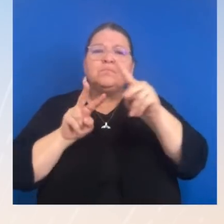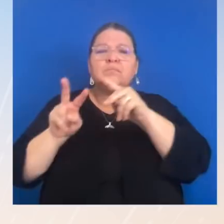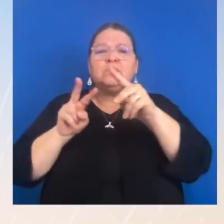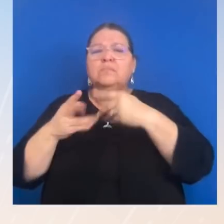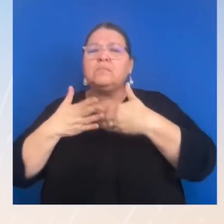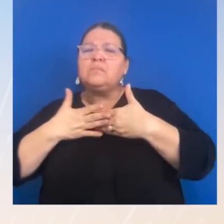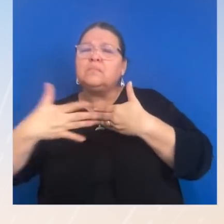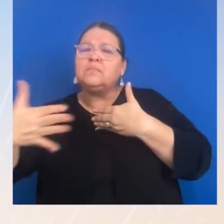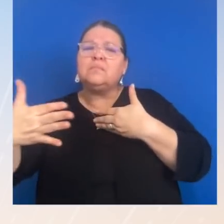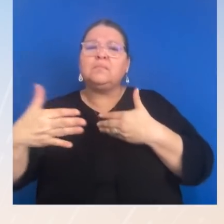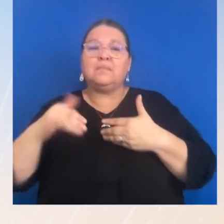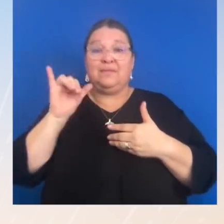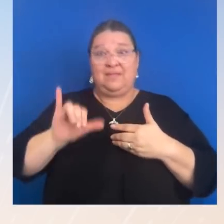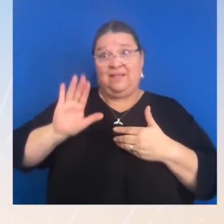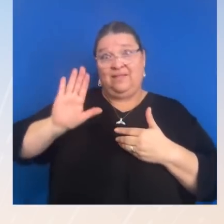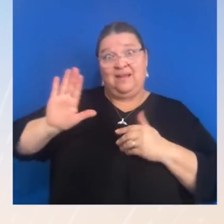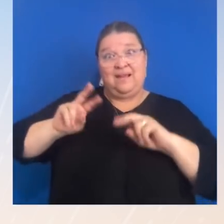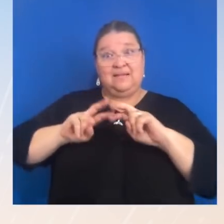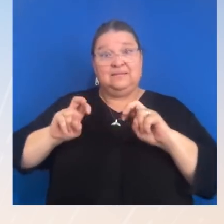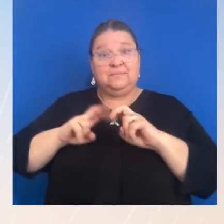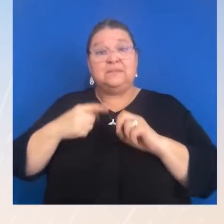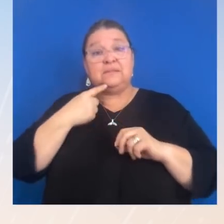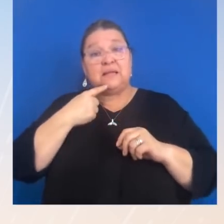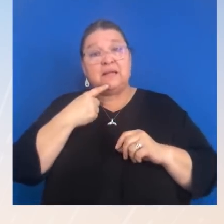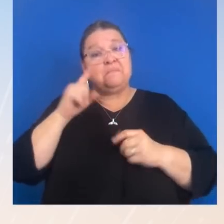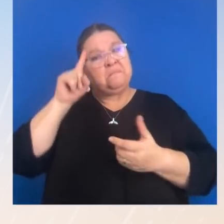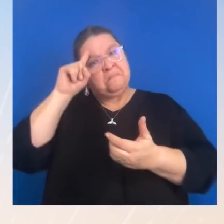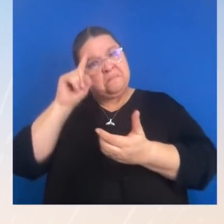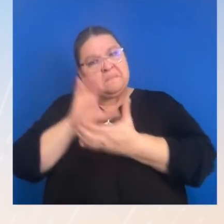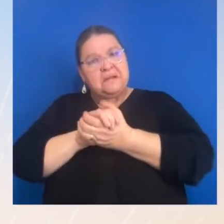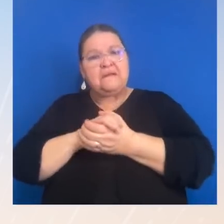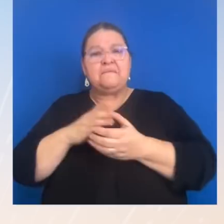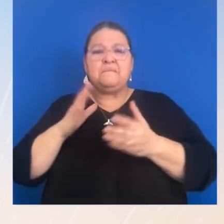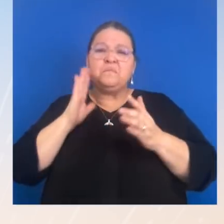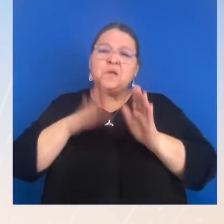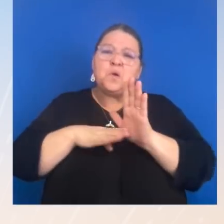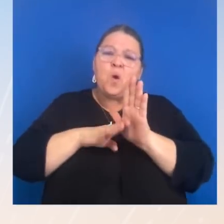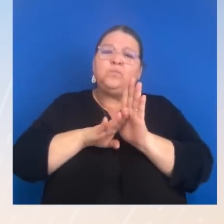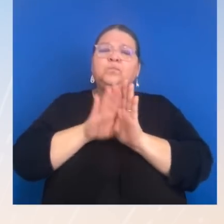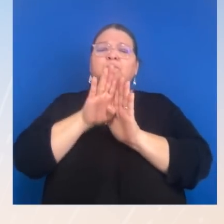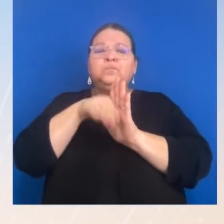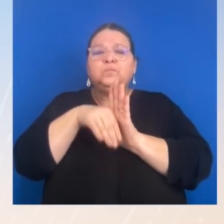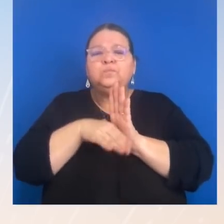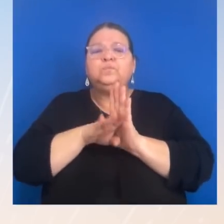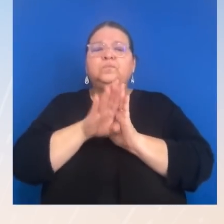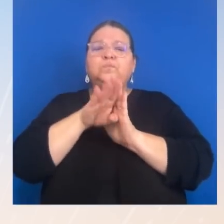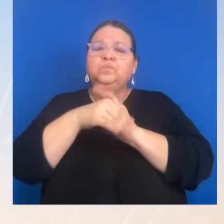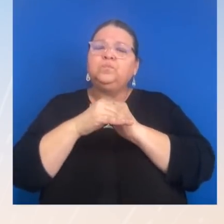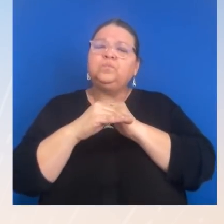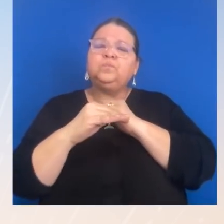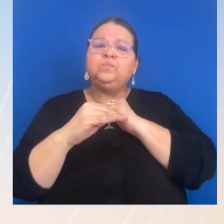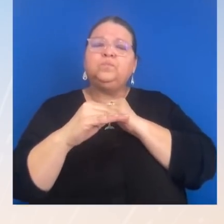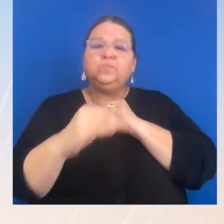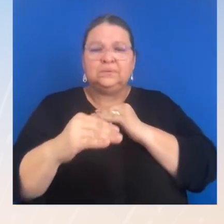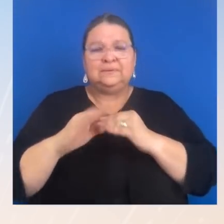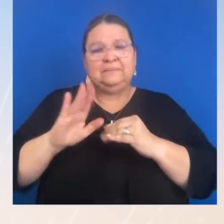There's also no question that when a foreign dictator invades a foreign country, and when that foreign dictator is the head of a country